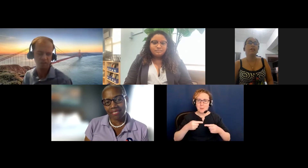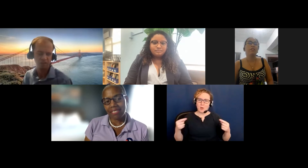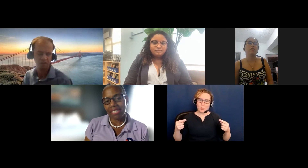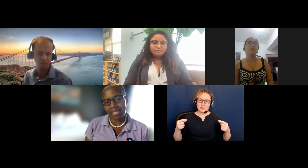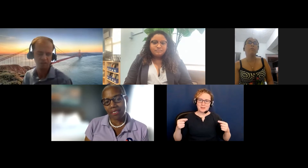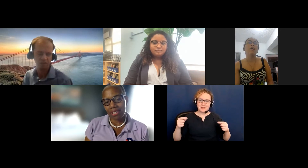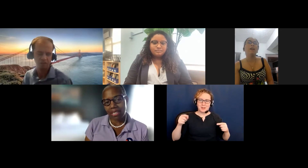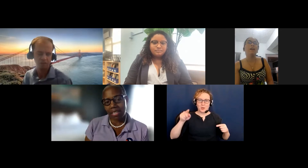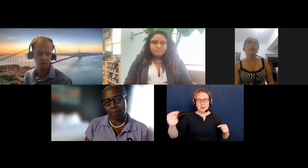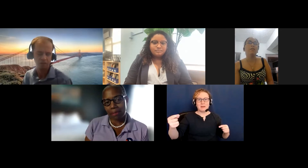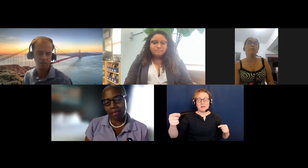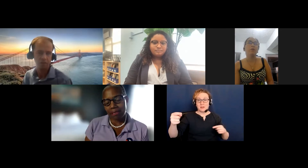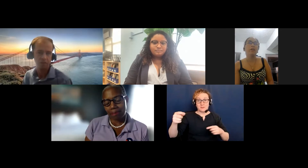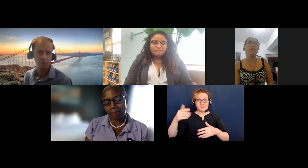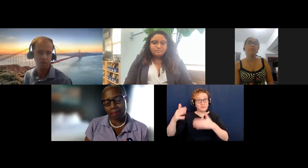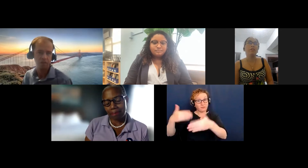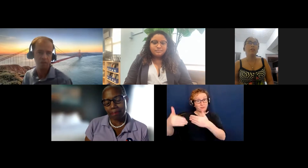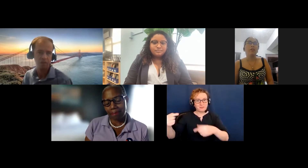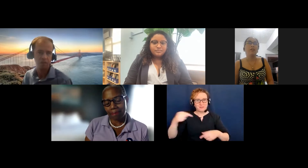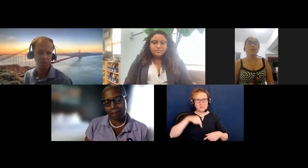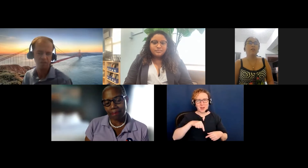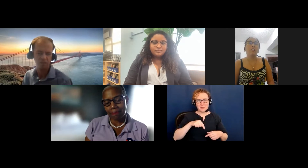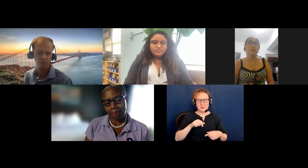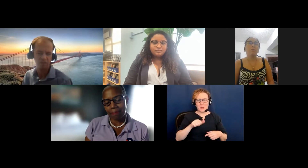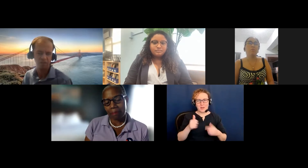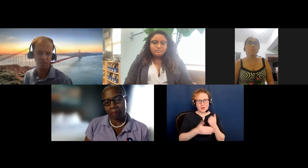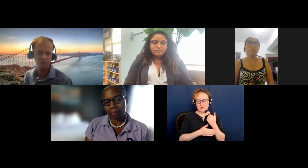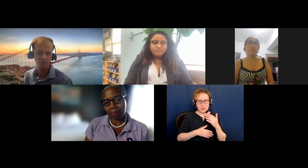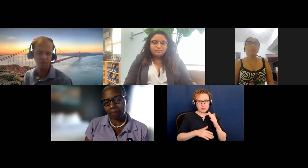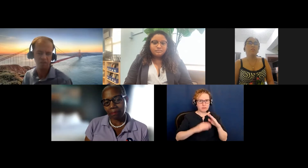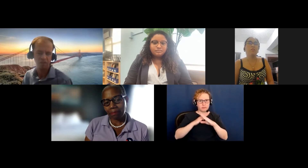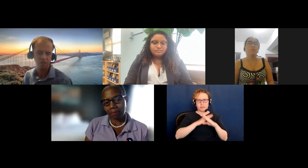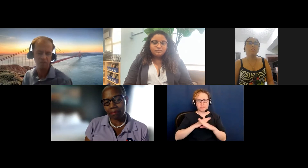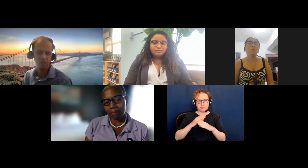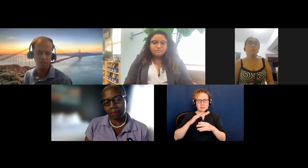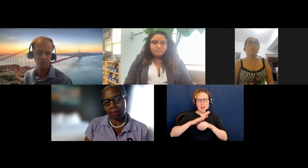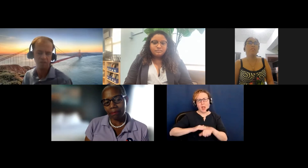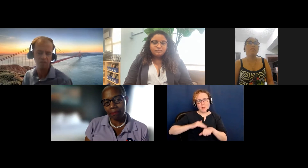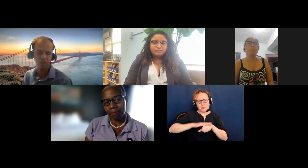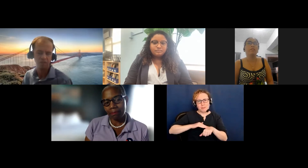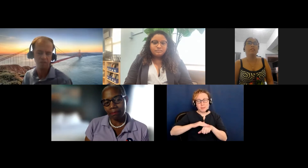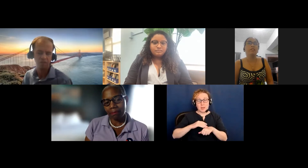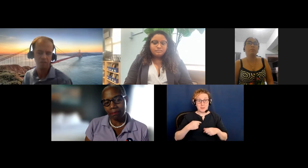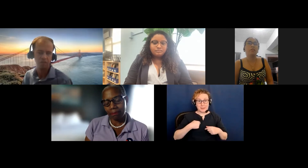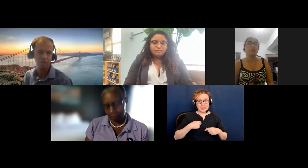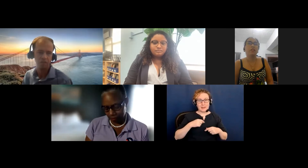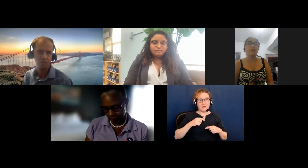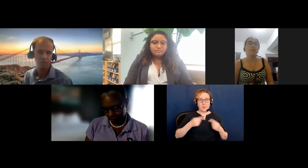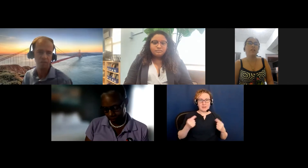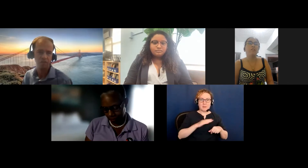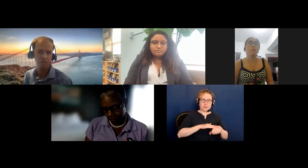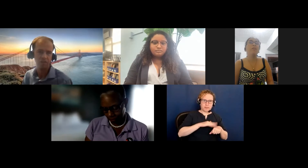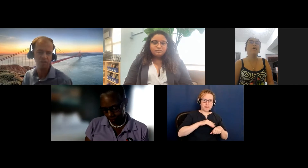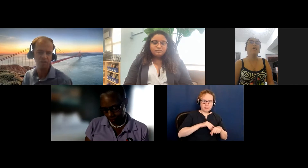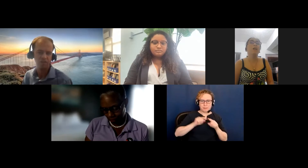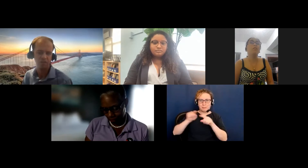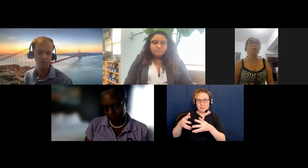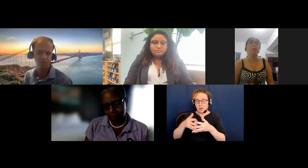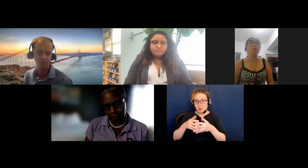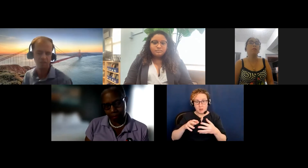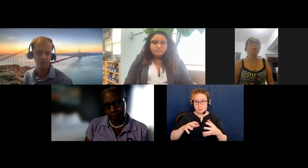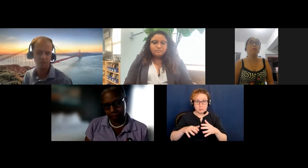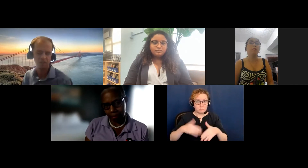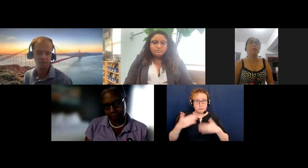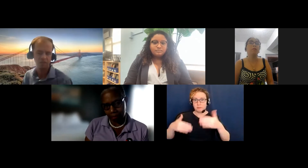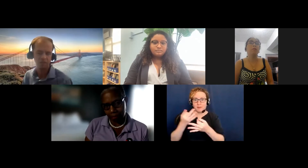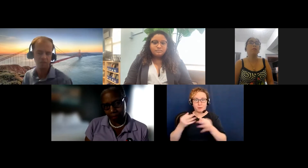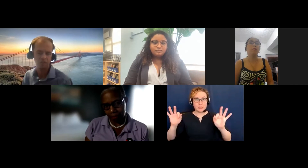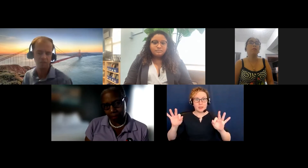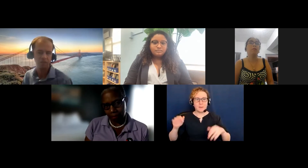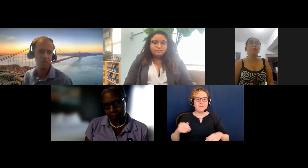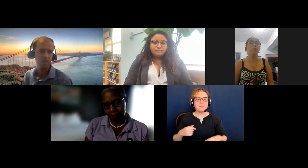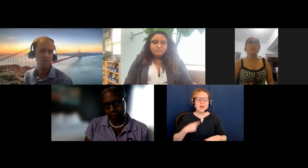the stigma that we have toward people with disabilities, especially in Latin America. It is